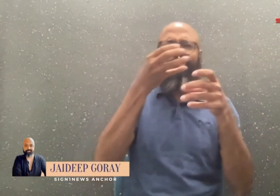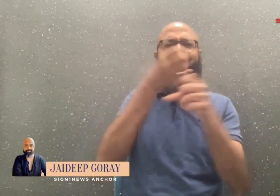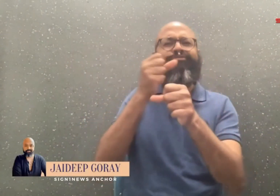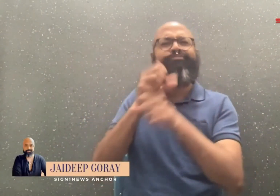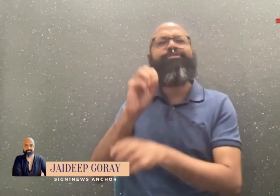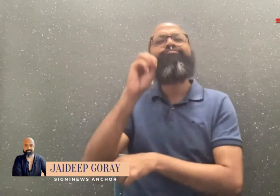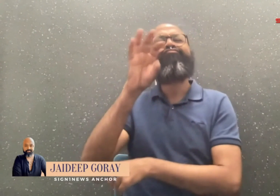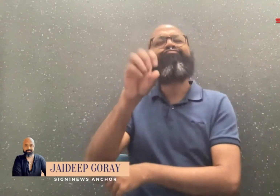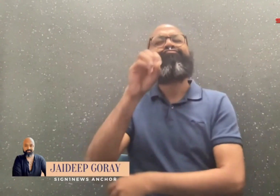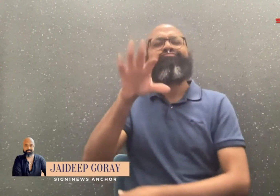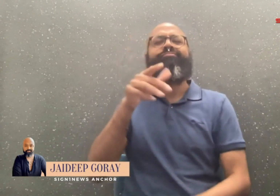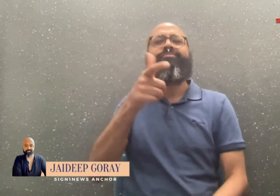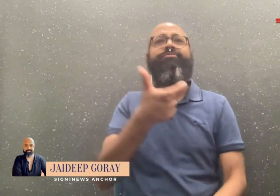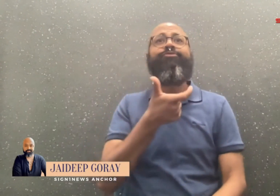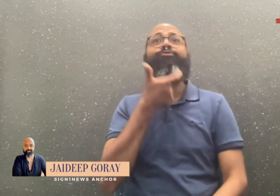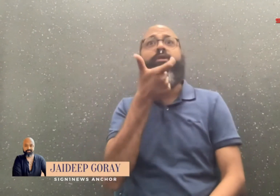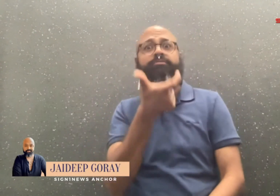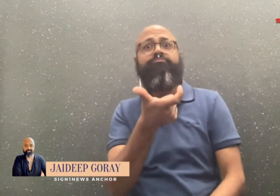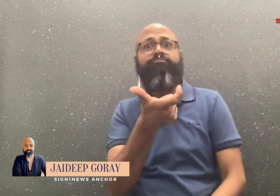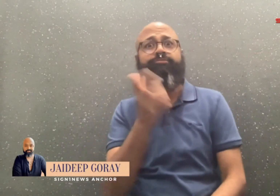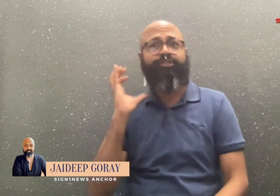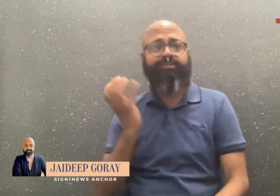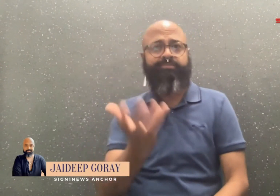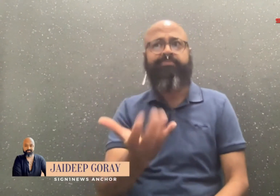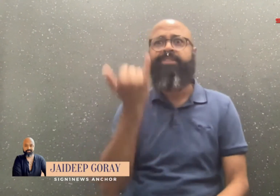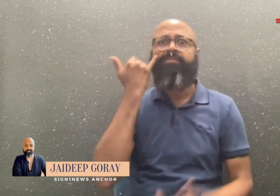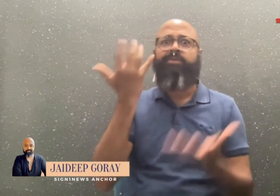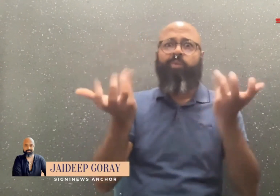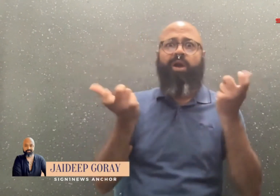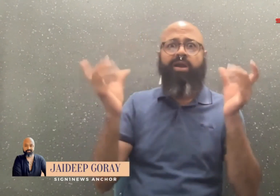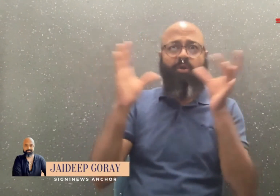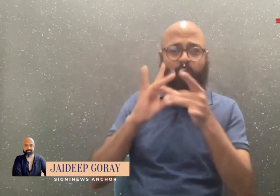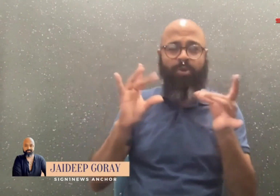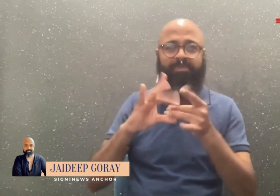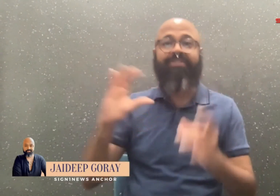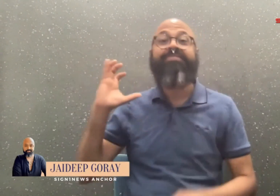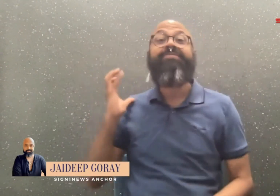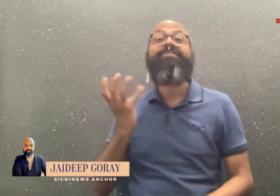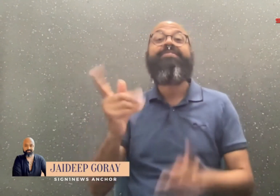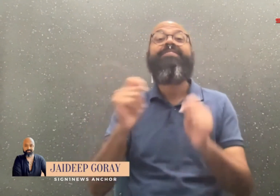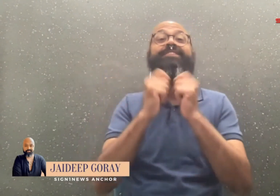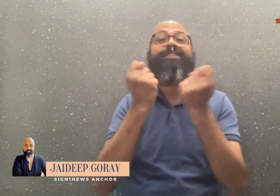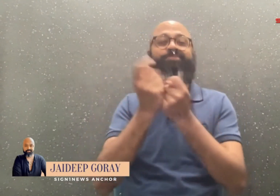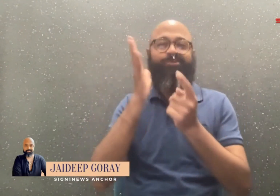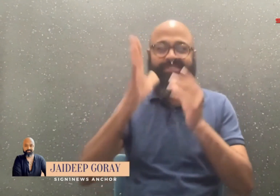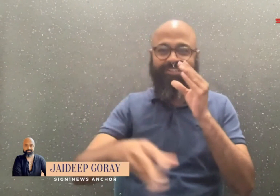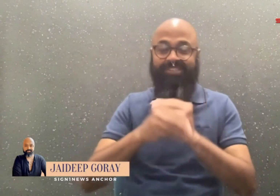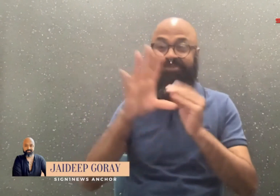Here's a quick look at the top trending stories making headlines today. If you post an interesting comment about this update,